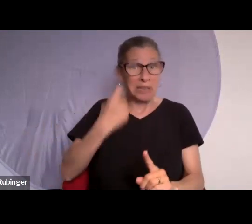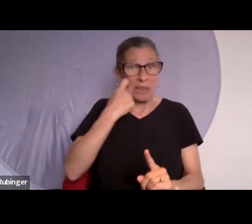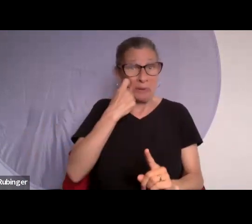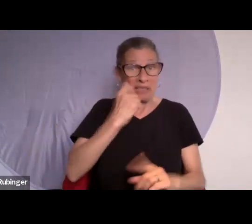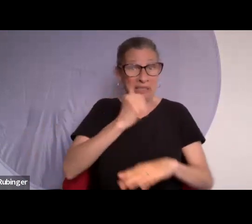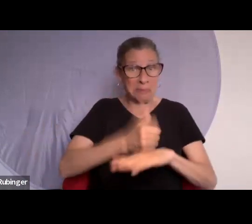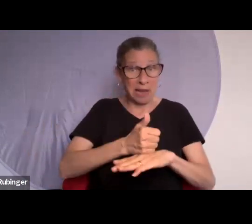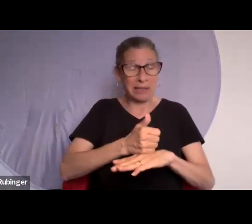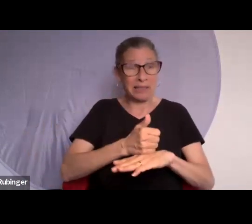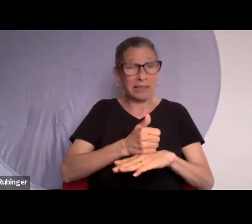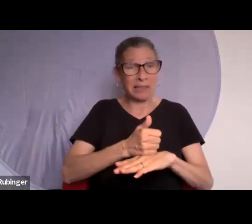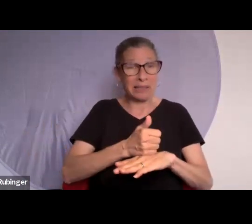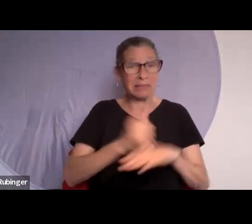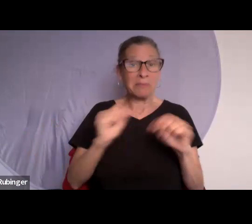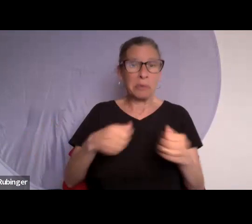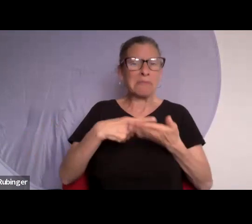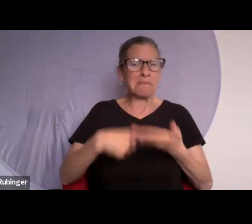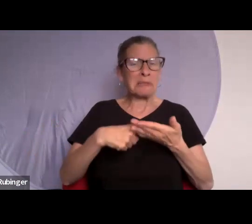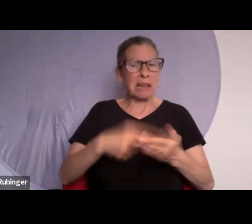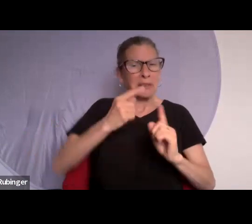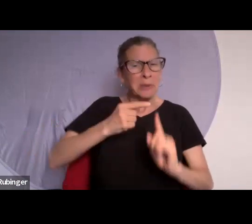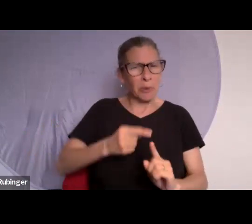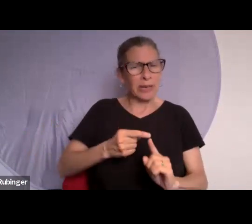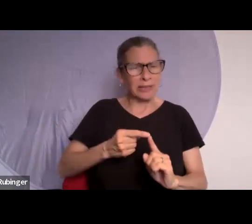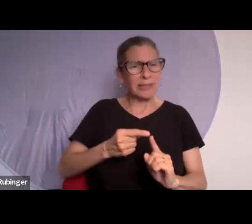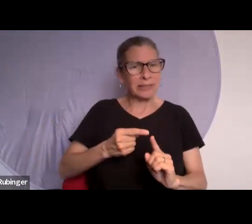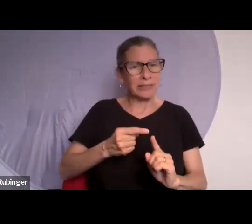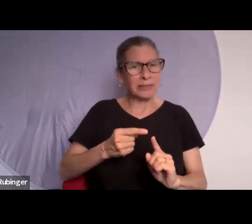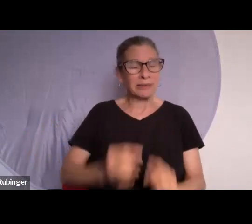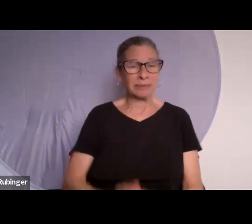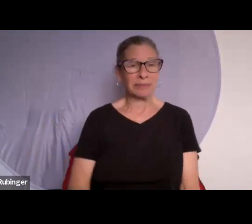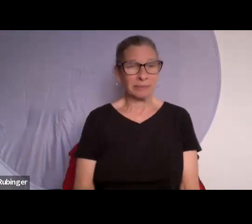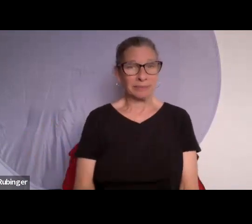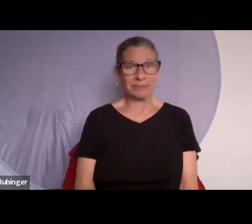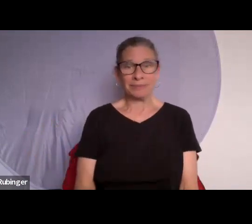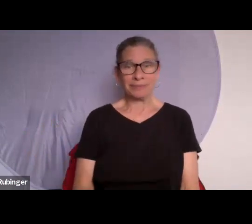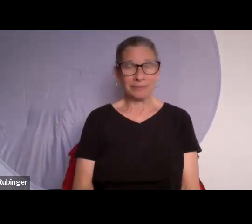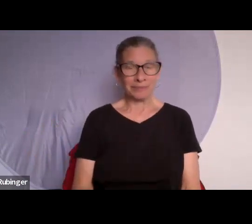can discuss those points.